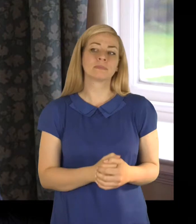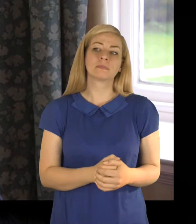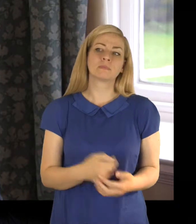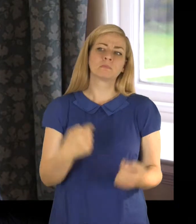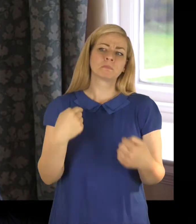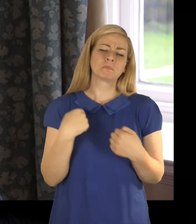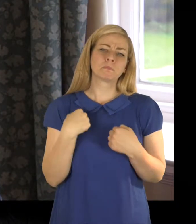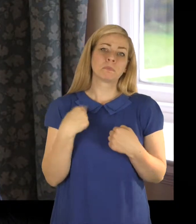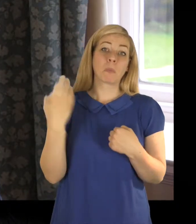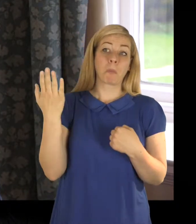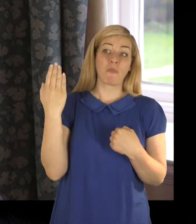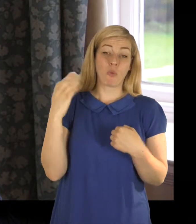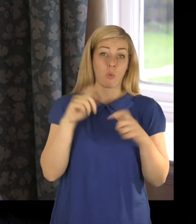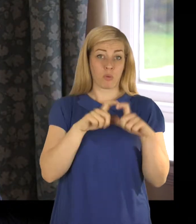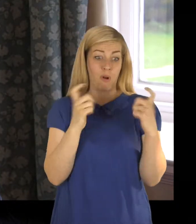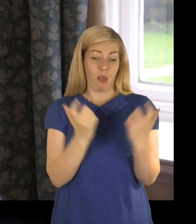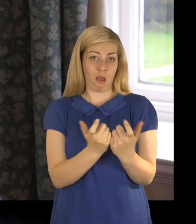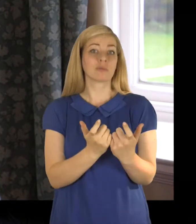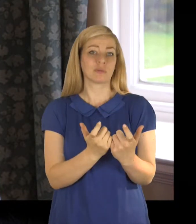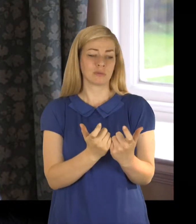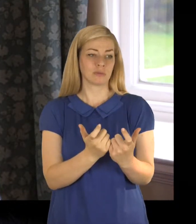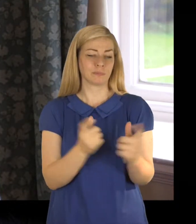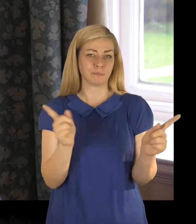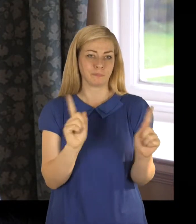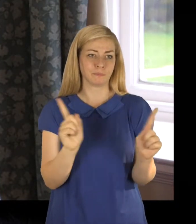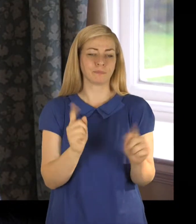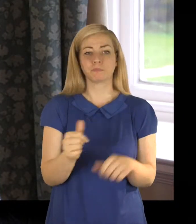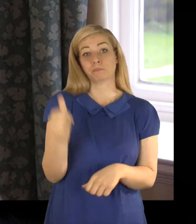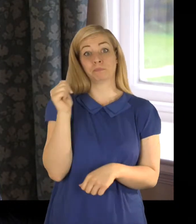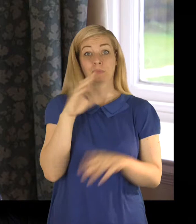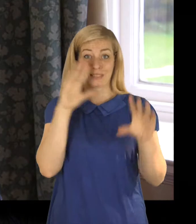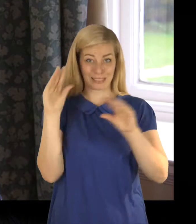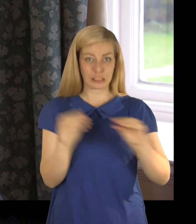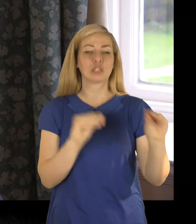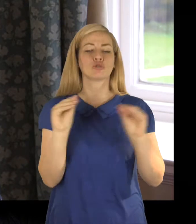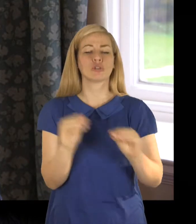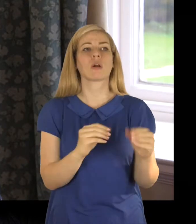Daniel: Well, I used to have a classroom, with my old teacher, Graham. We used to do